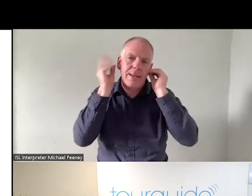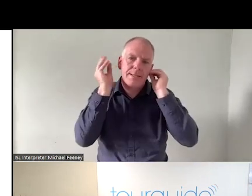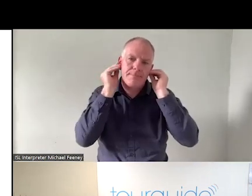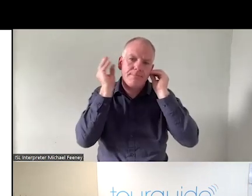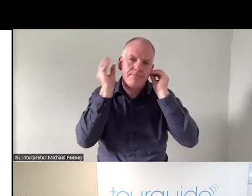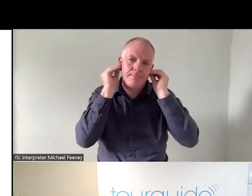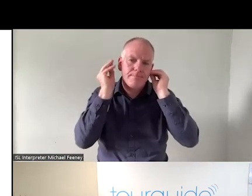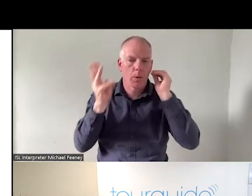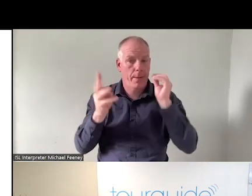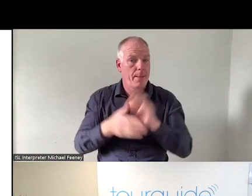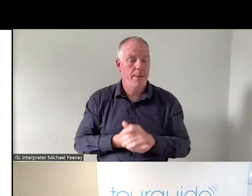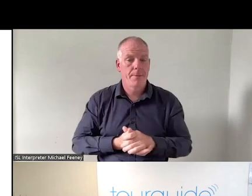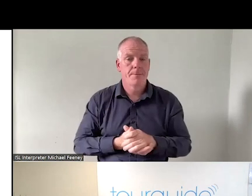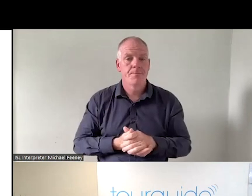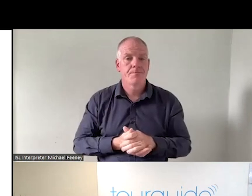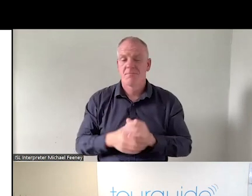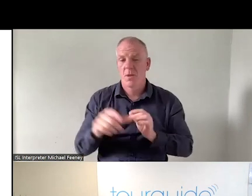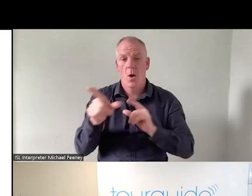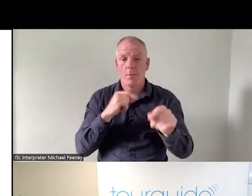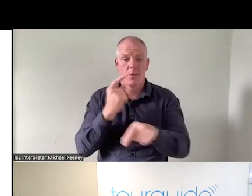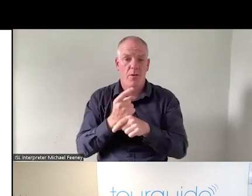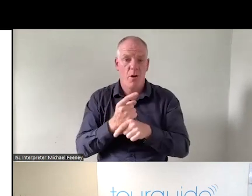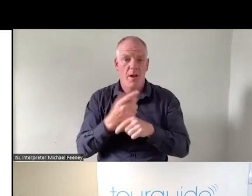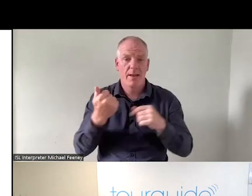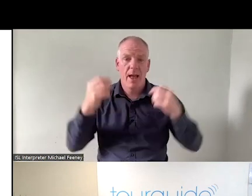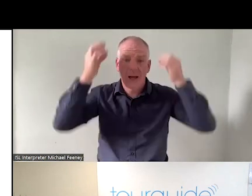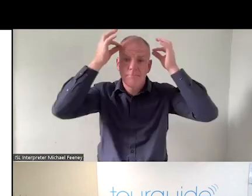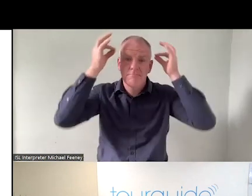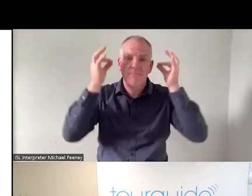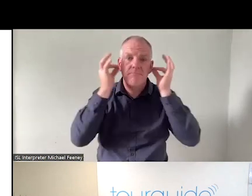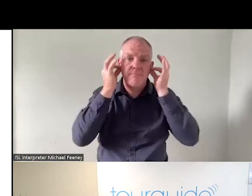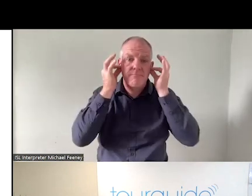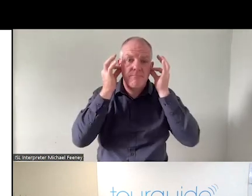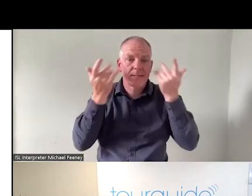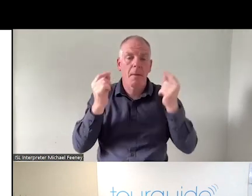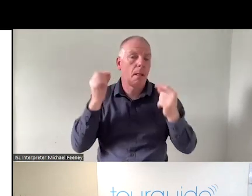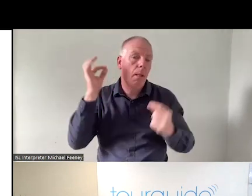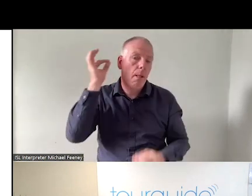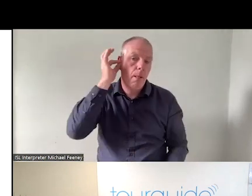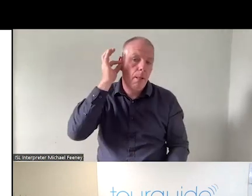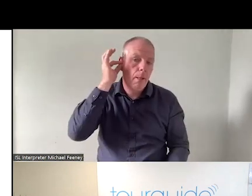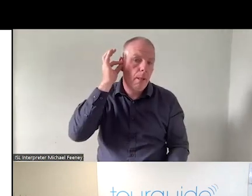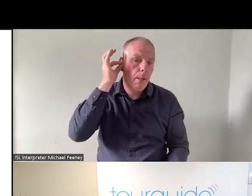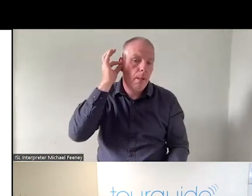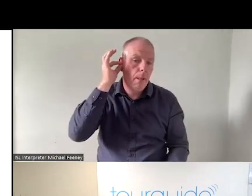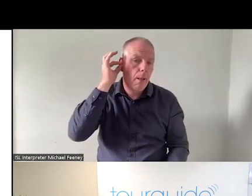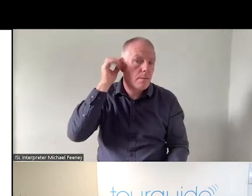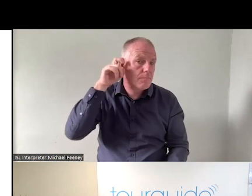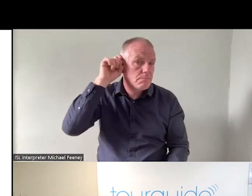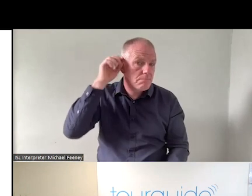There's a choice of headphones to make – anything from a simple earpiece that sits on an ear,